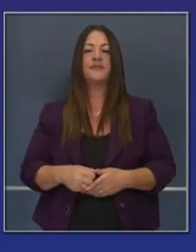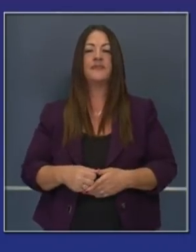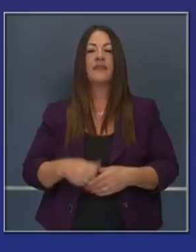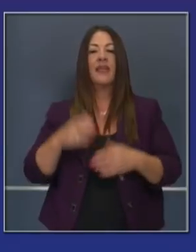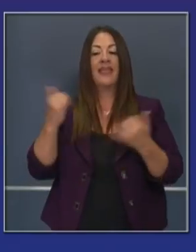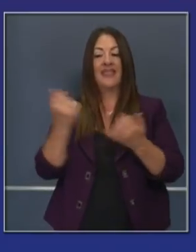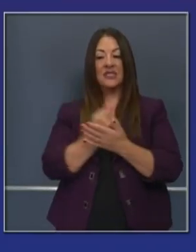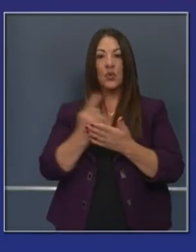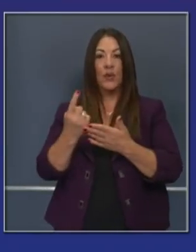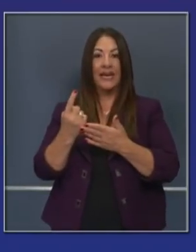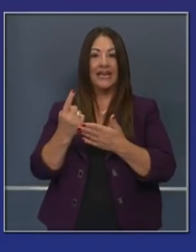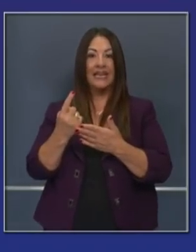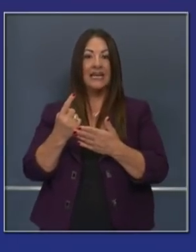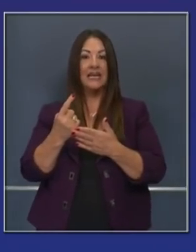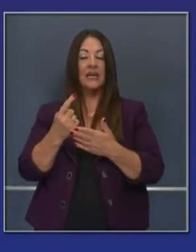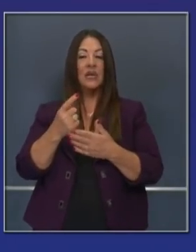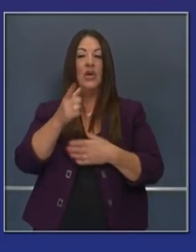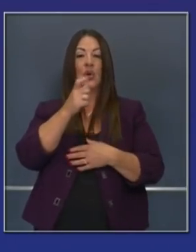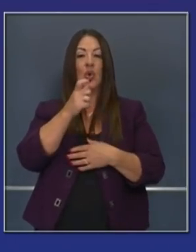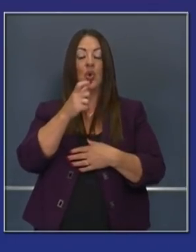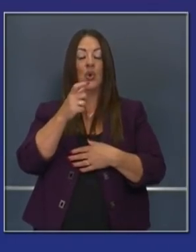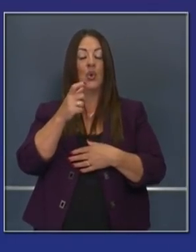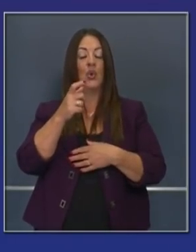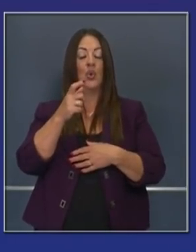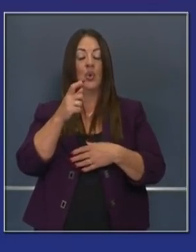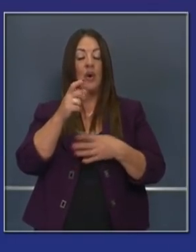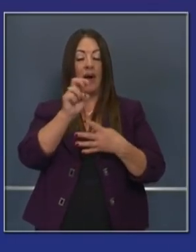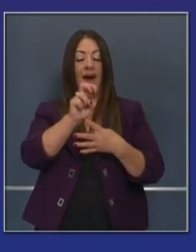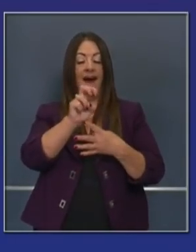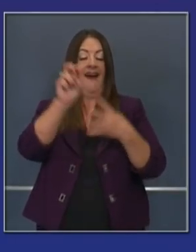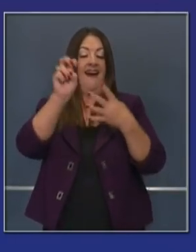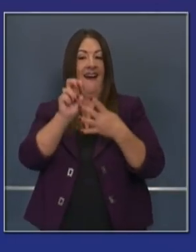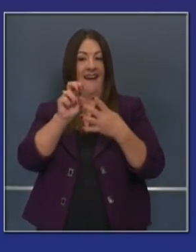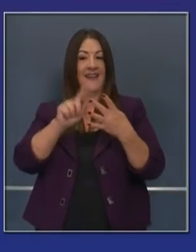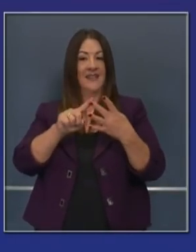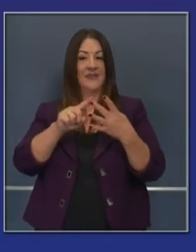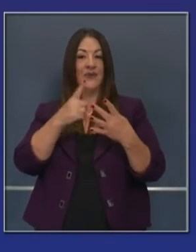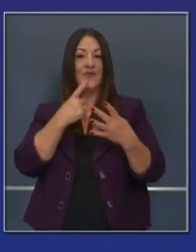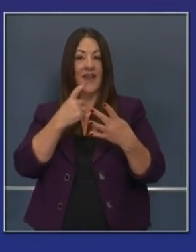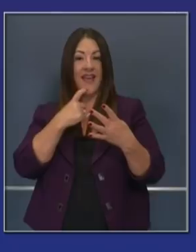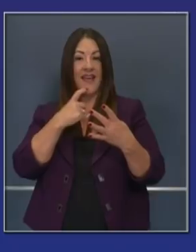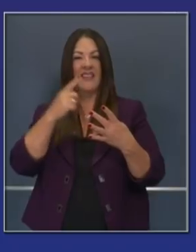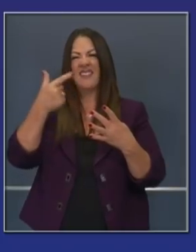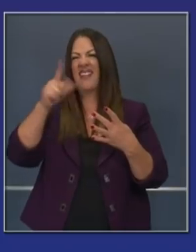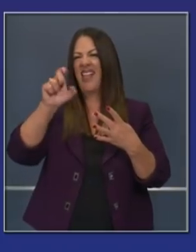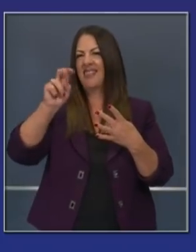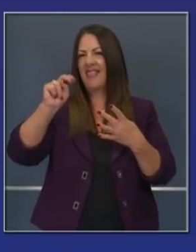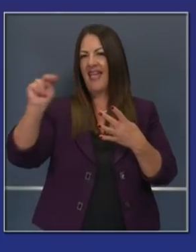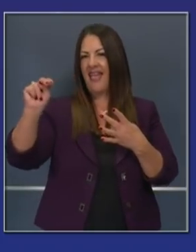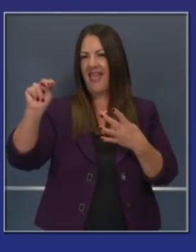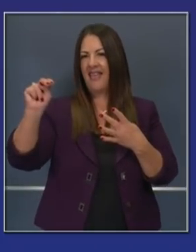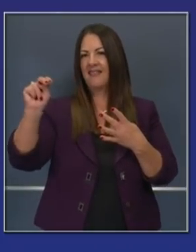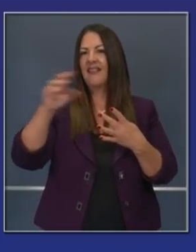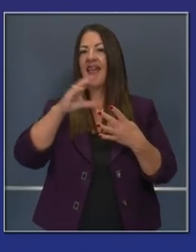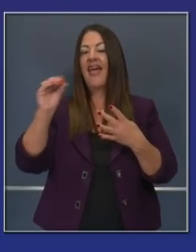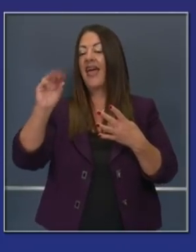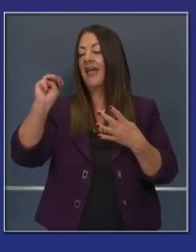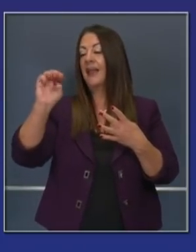ARE BEGINNING TO SEE INCREASED OPENINGS OF VARIOUS SECTORS. TO BE MORE SPECIFIC, PURPLE TO